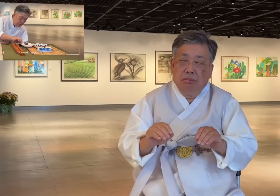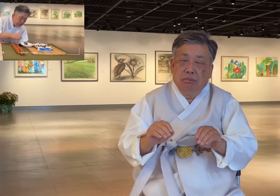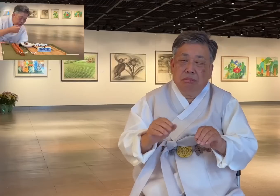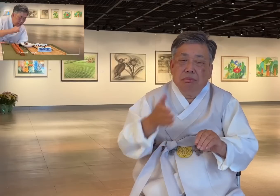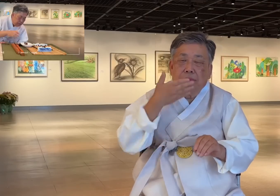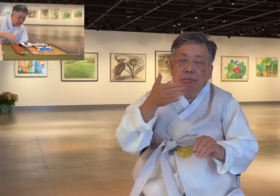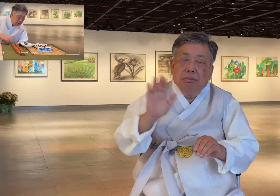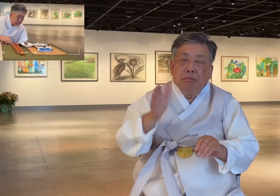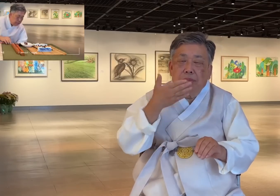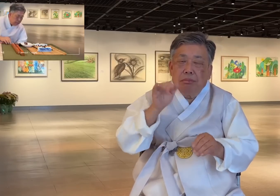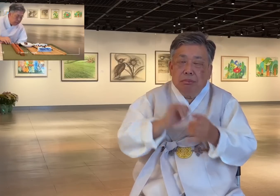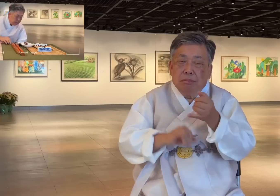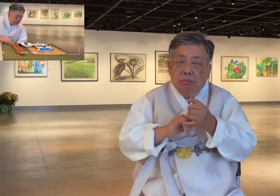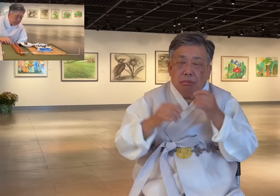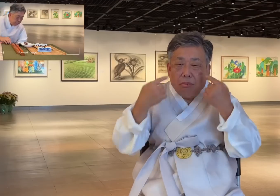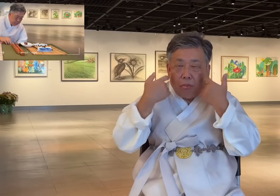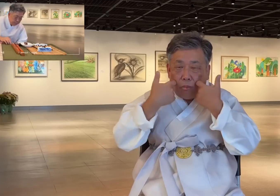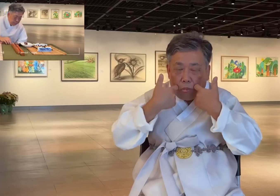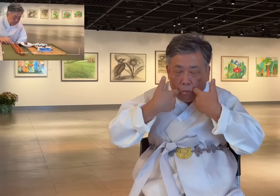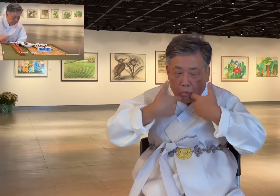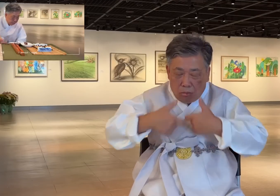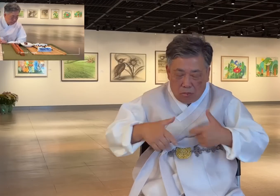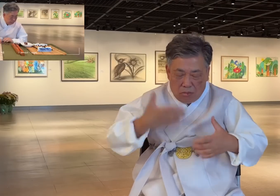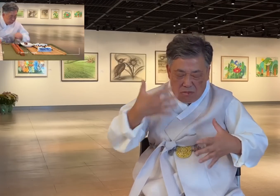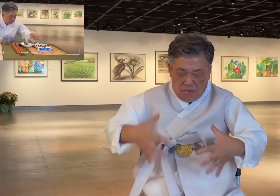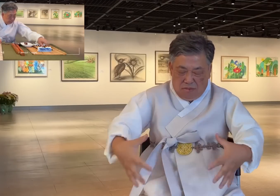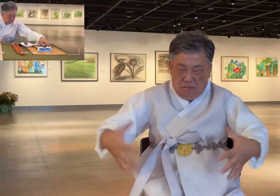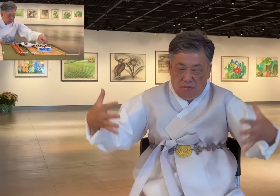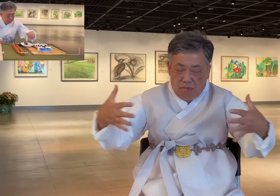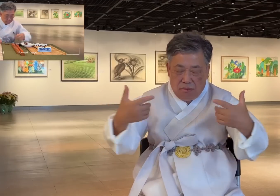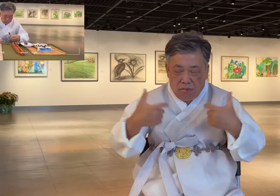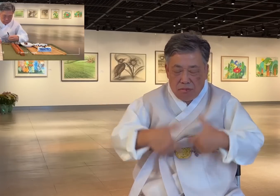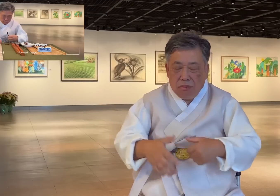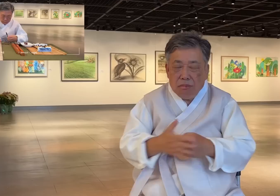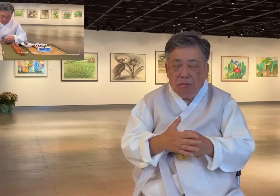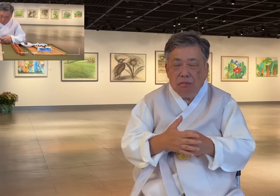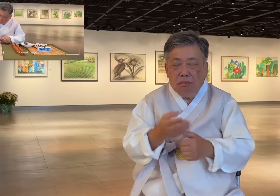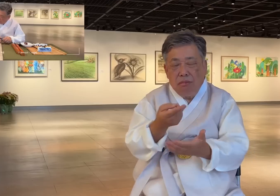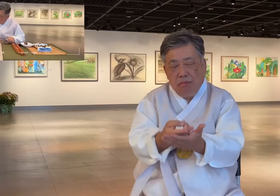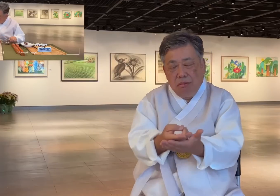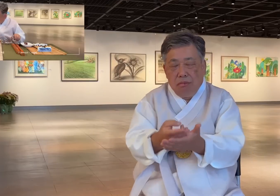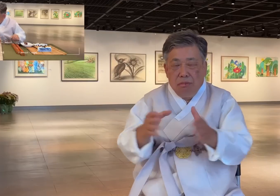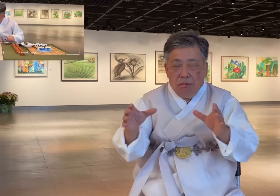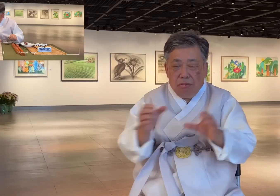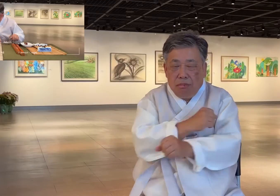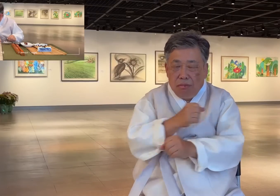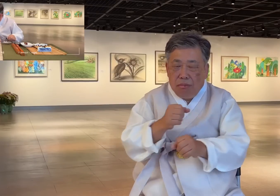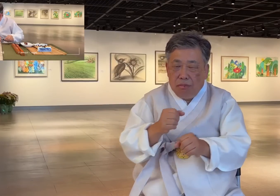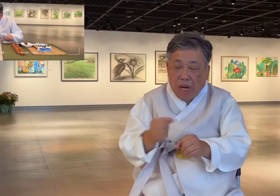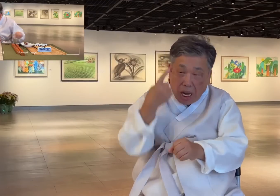Since he were skipping meals, he became increasingly thinner. He used to be big, but he lost weight because he were lying down.